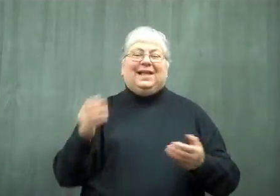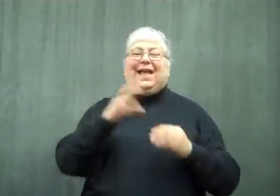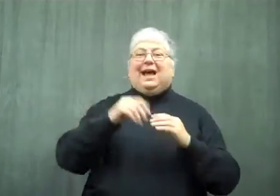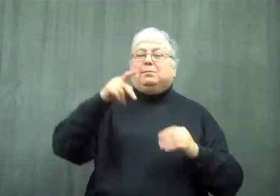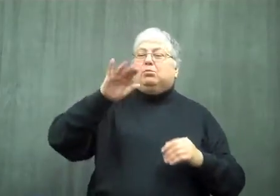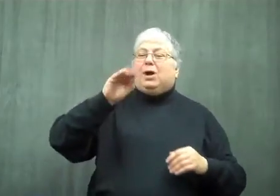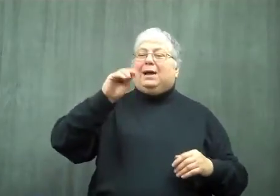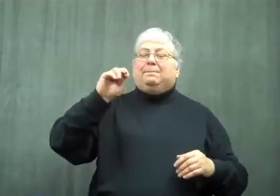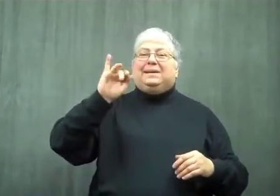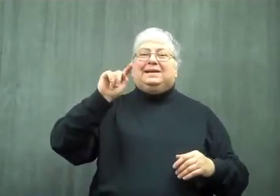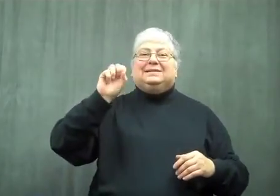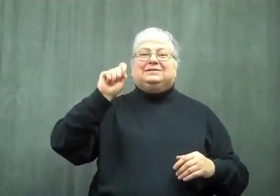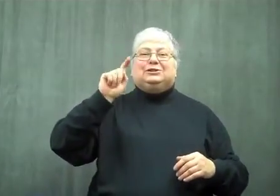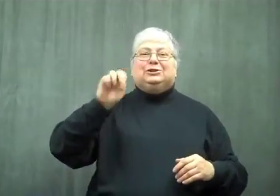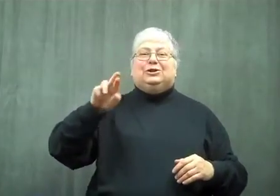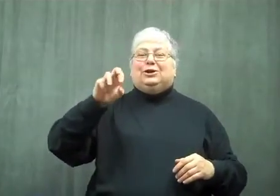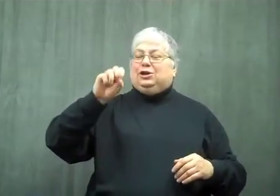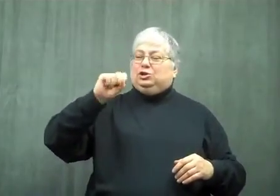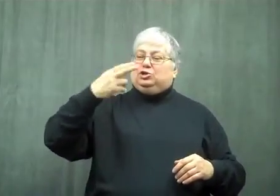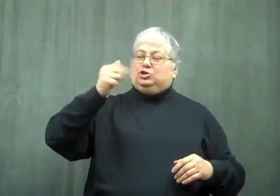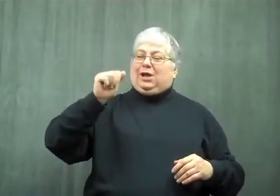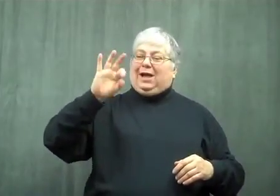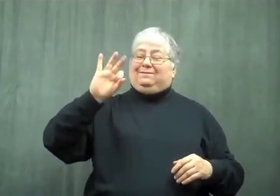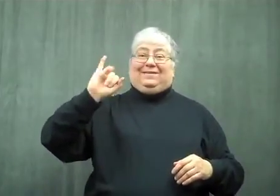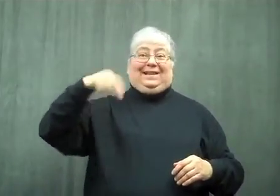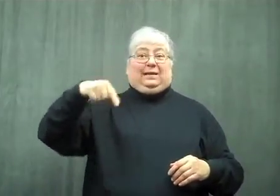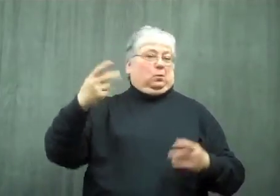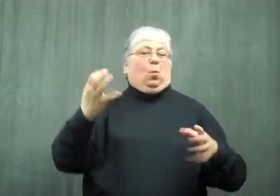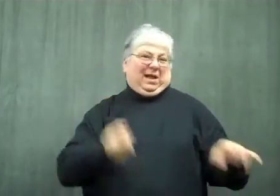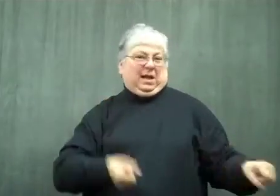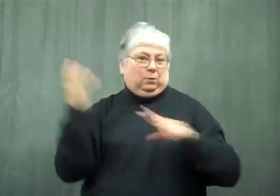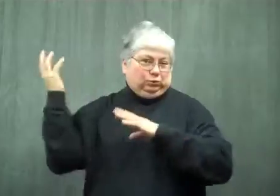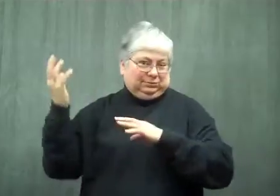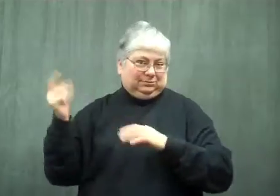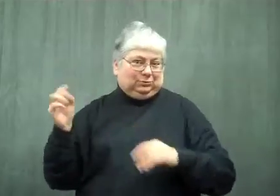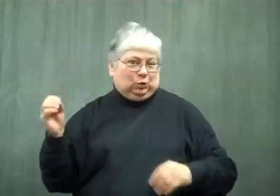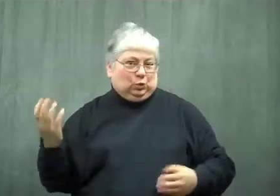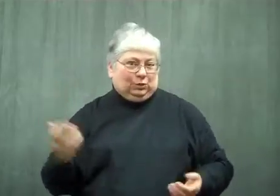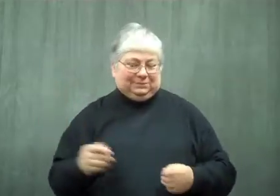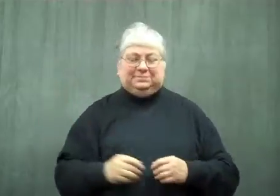as well as the ouster of Prime Minister Shafiq.